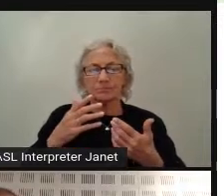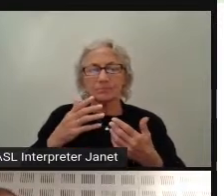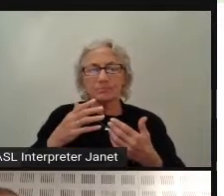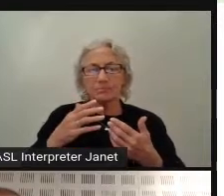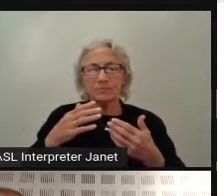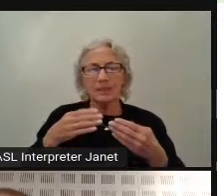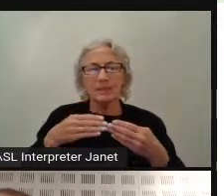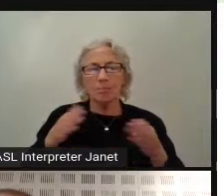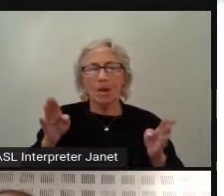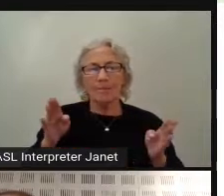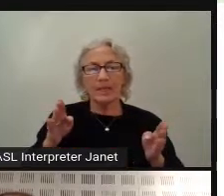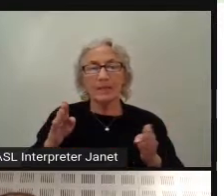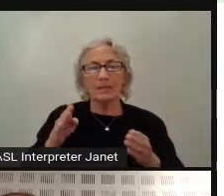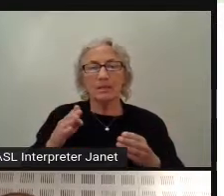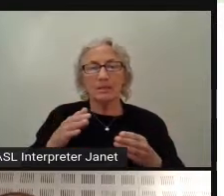web accessibility statement repository